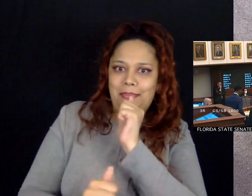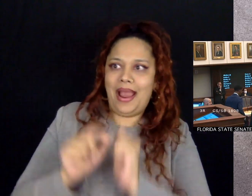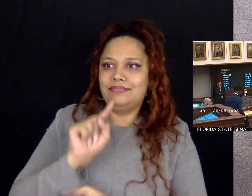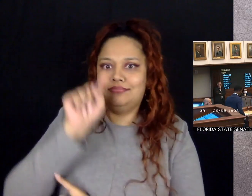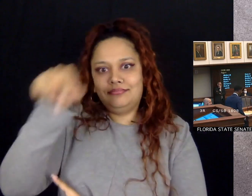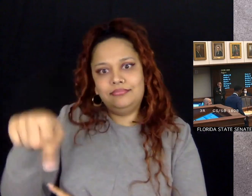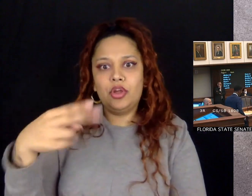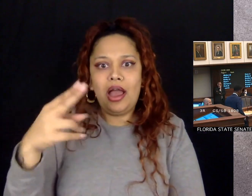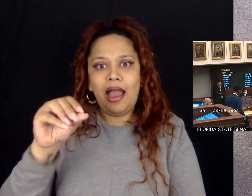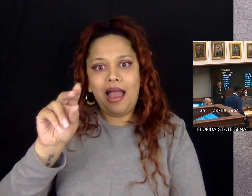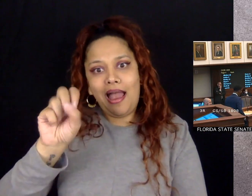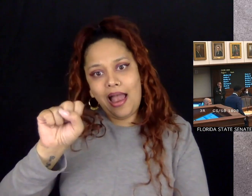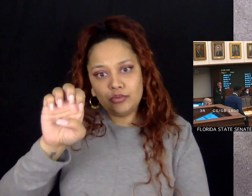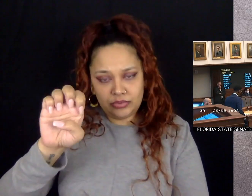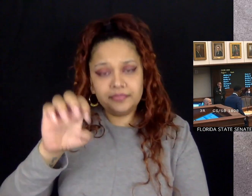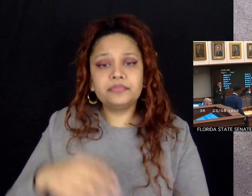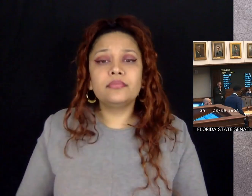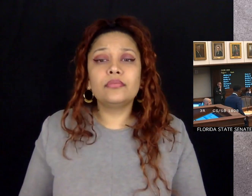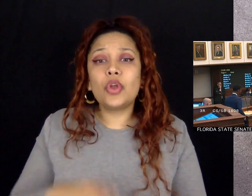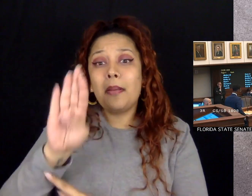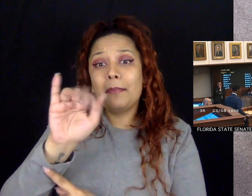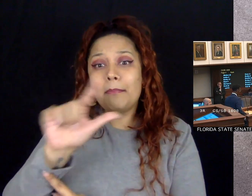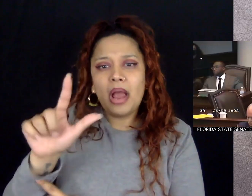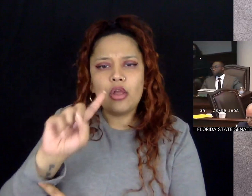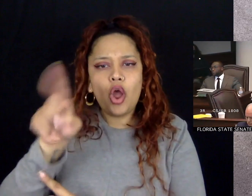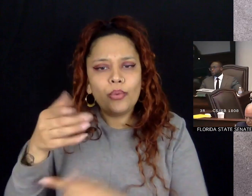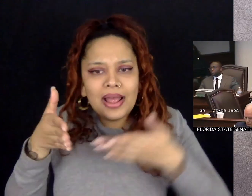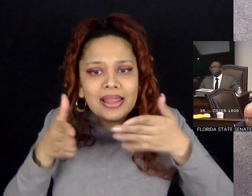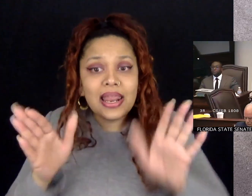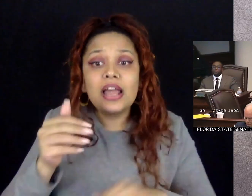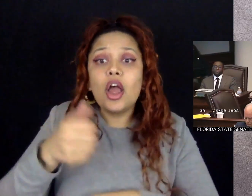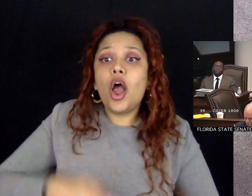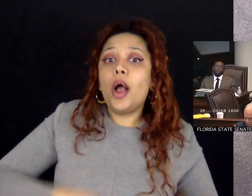the state Senate passed a bill Thursday it is already passed in the House